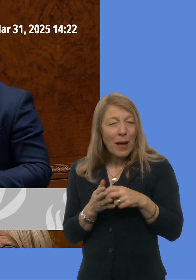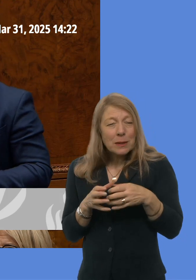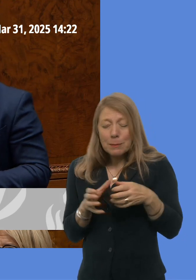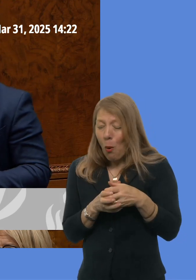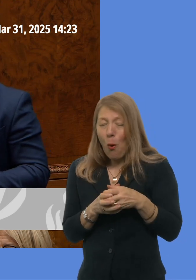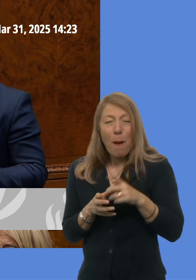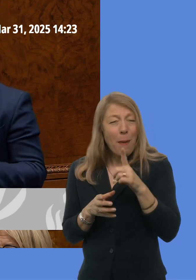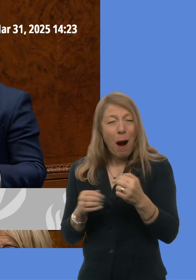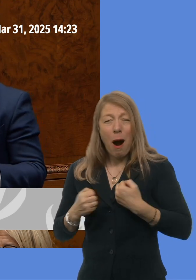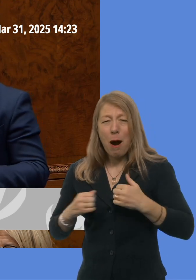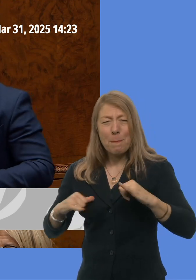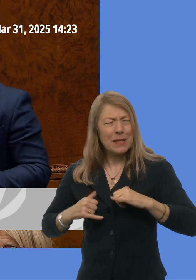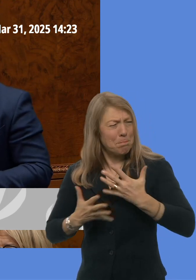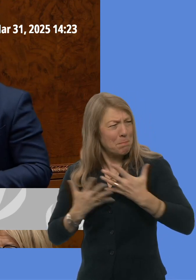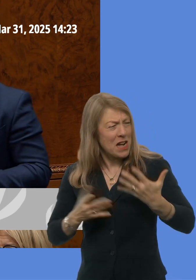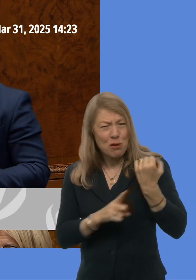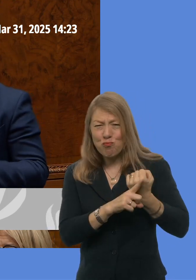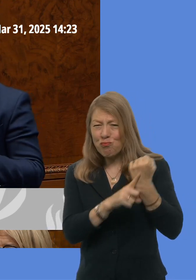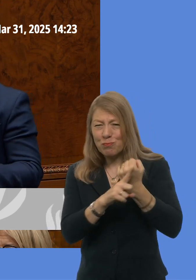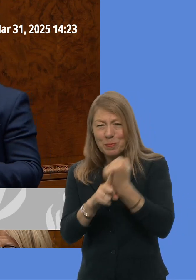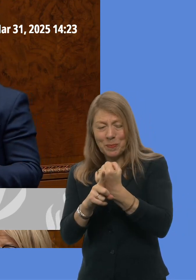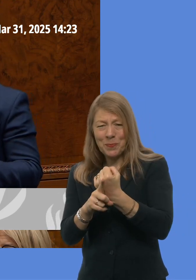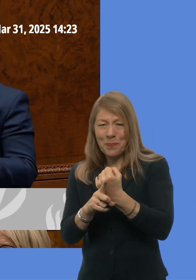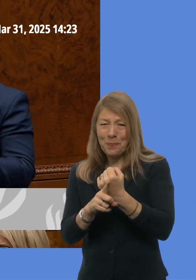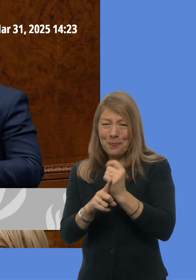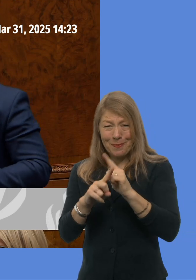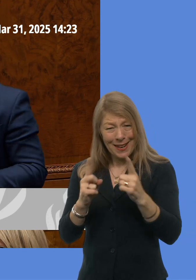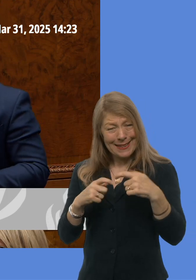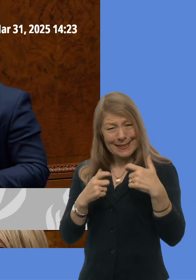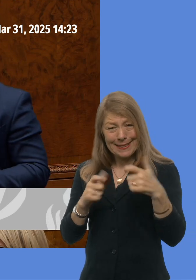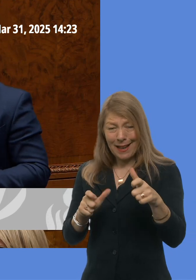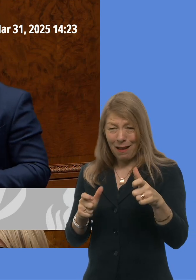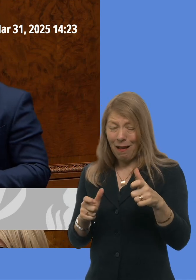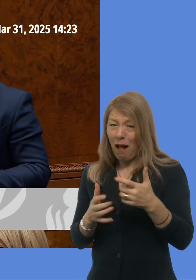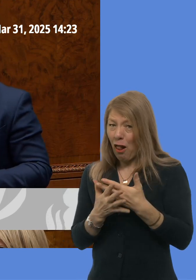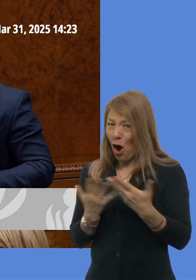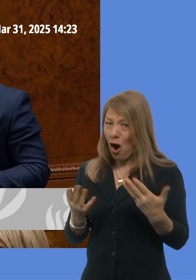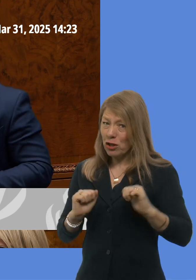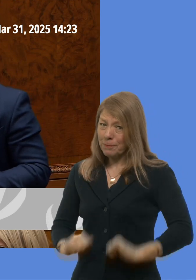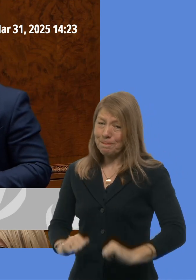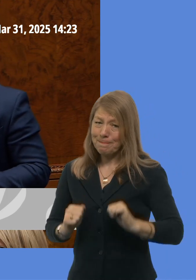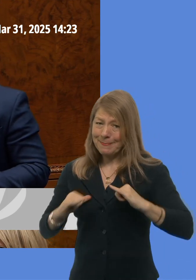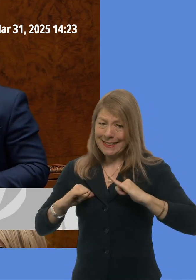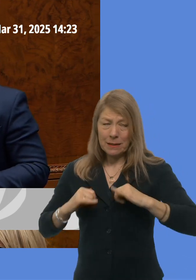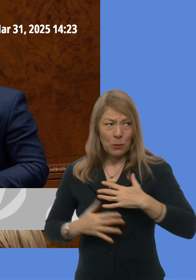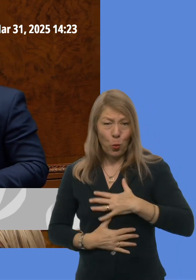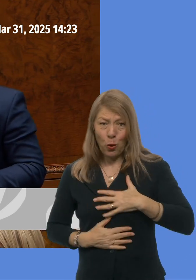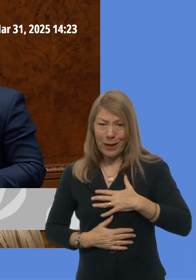US market, but naturally many of those business owners will be concerned about the changing world picture, particularly tariffs that the ESA are looking to implement.